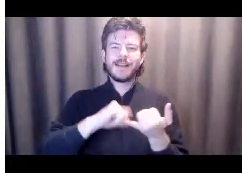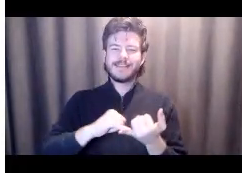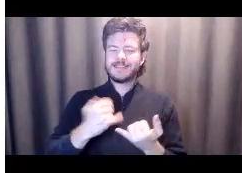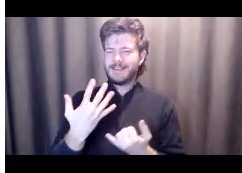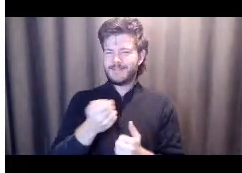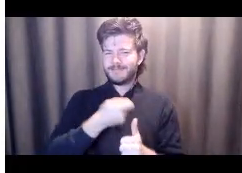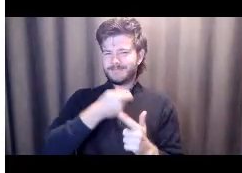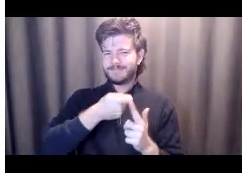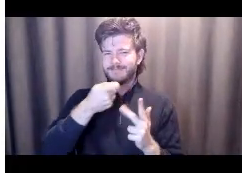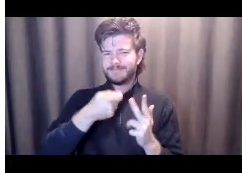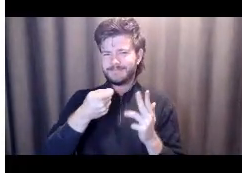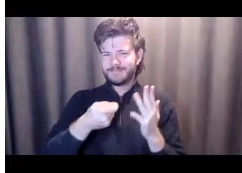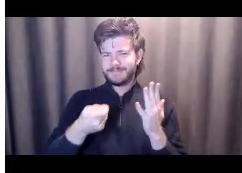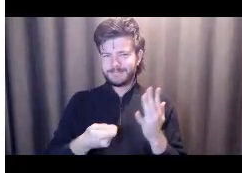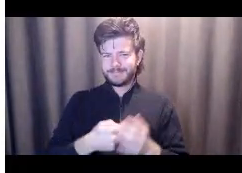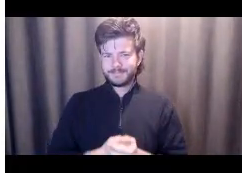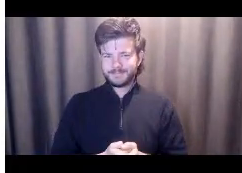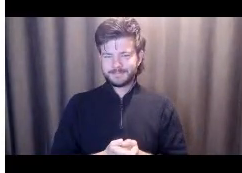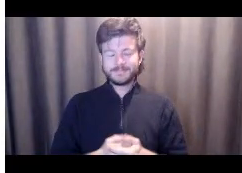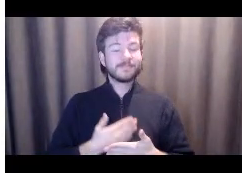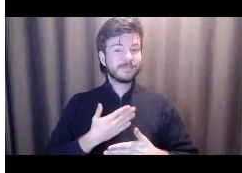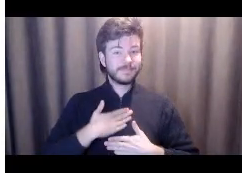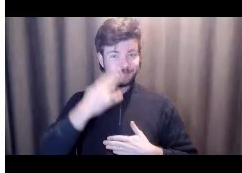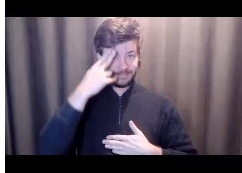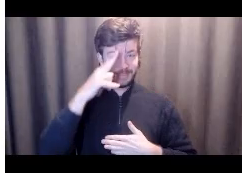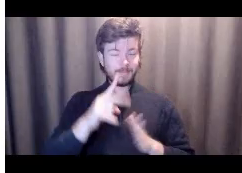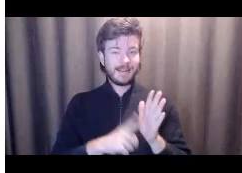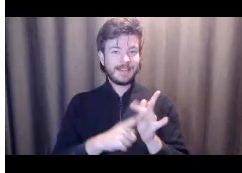My name is Lisa, and I'm an assistant director